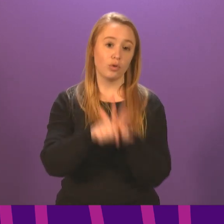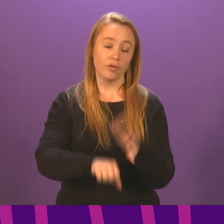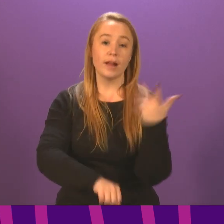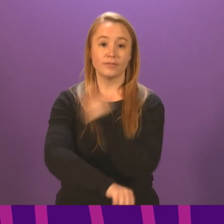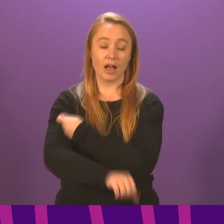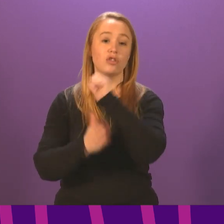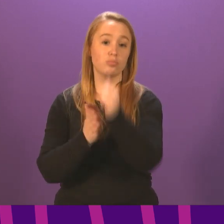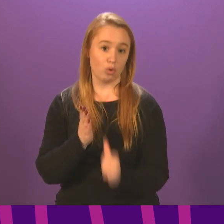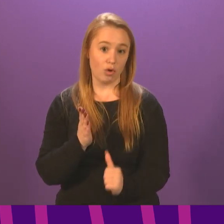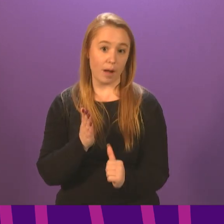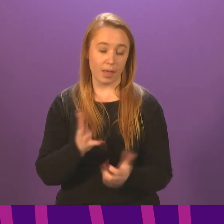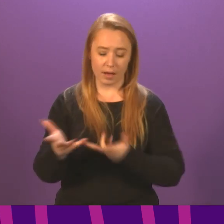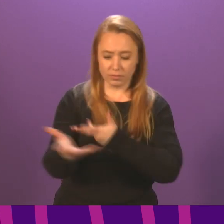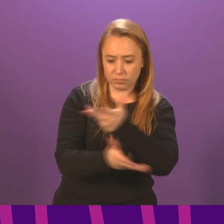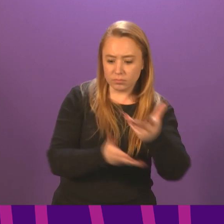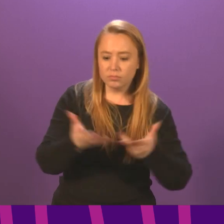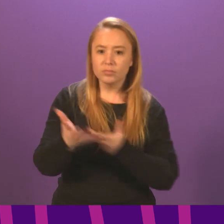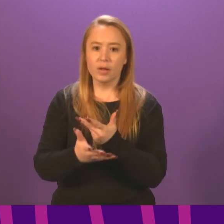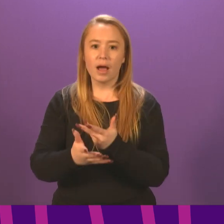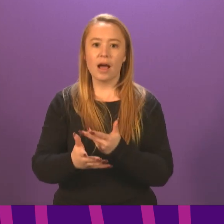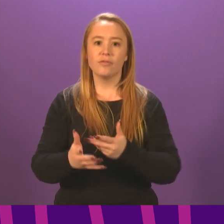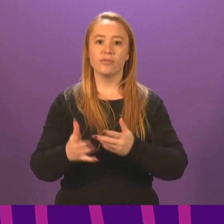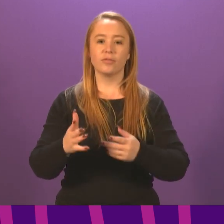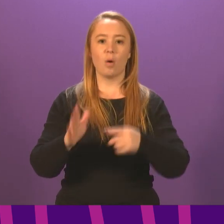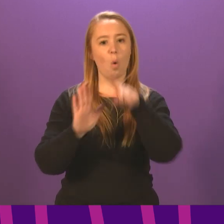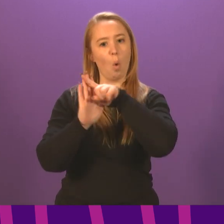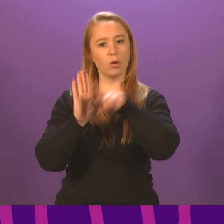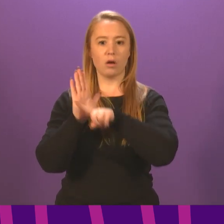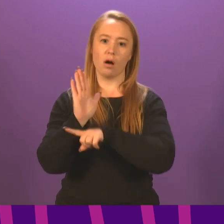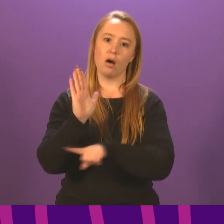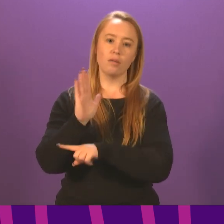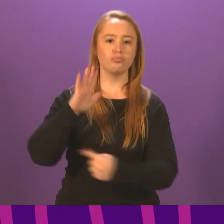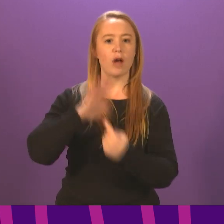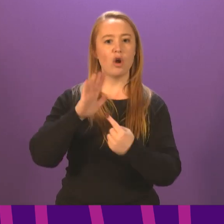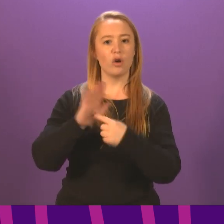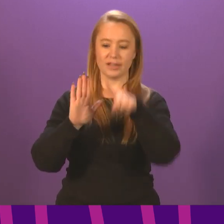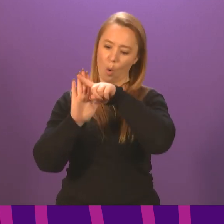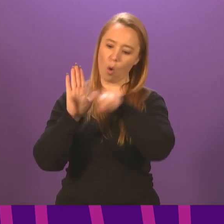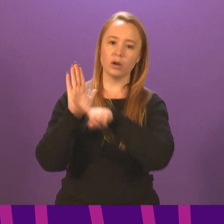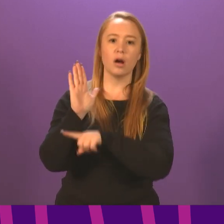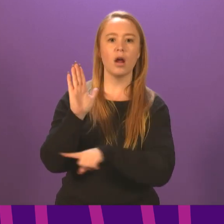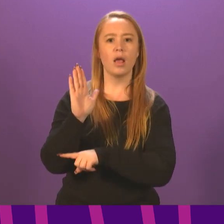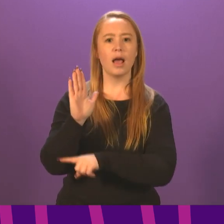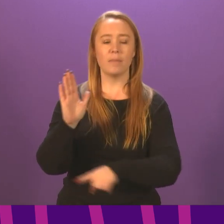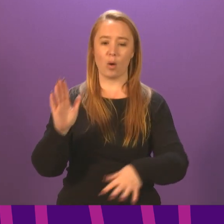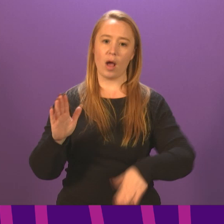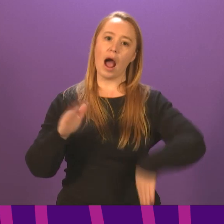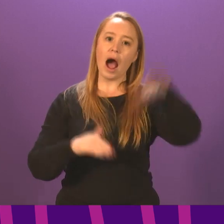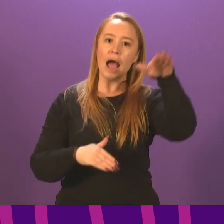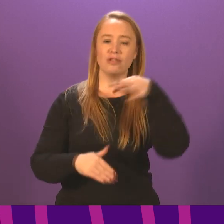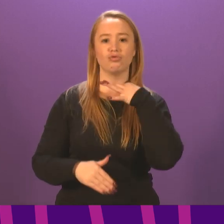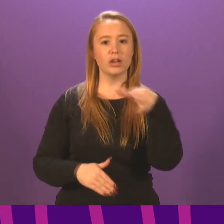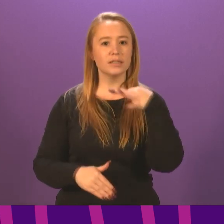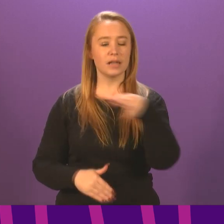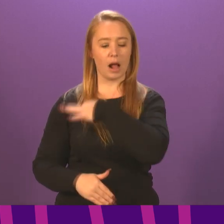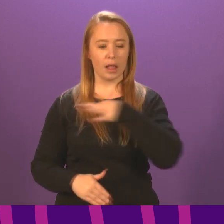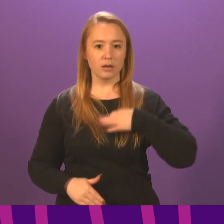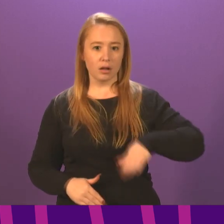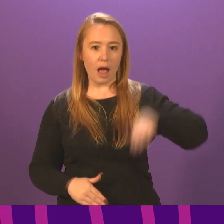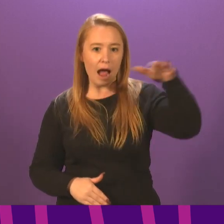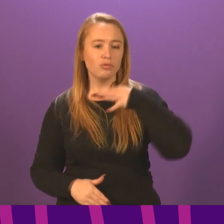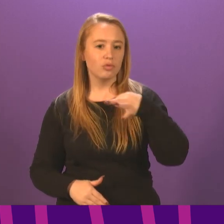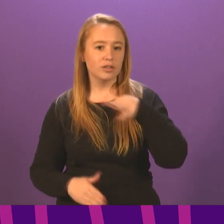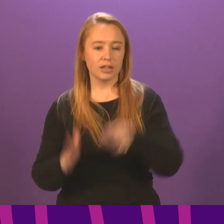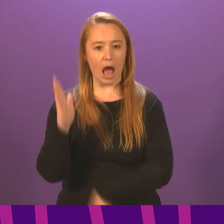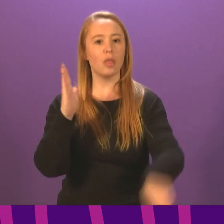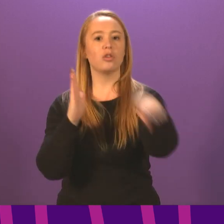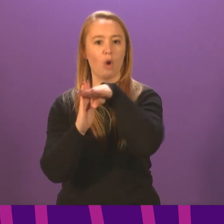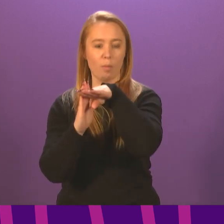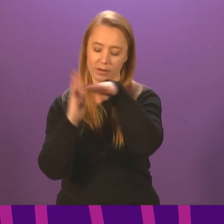The committee has put forward an order of priority that is based on clinical risk, and